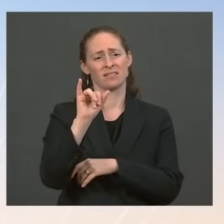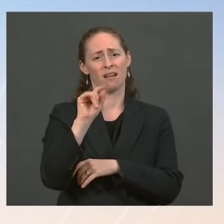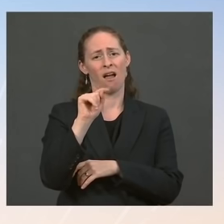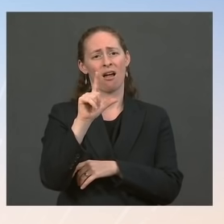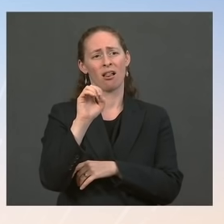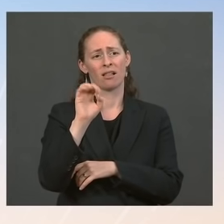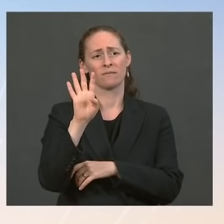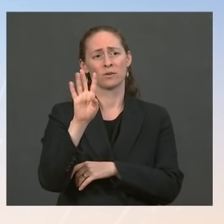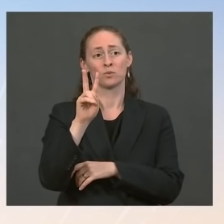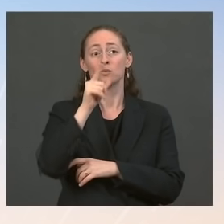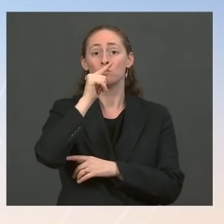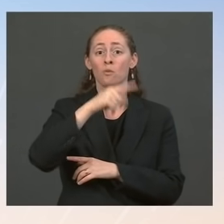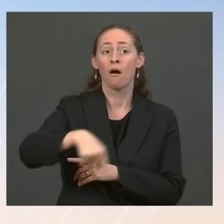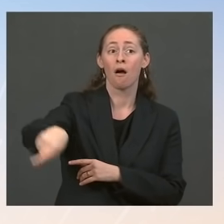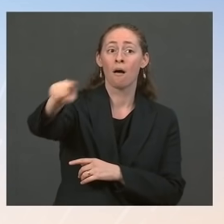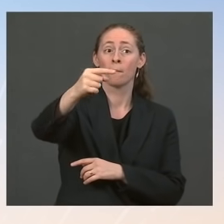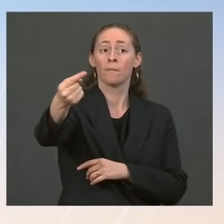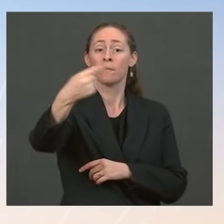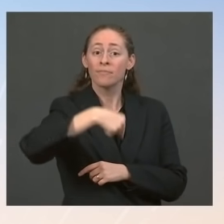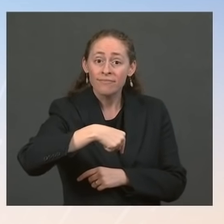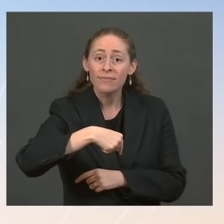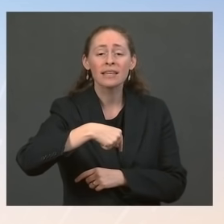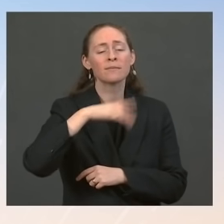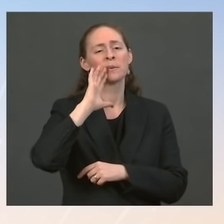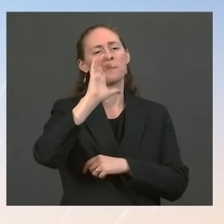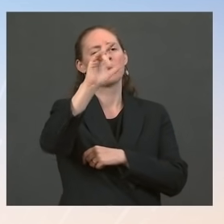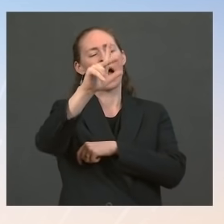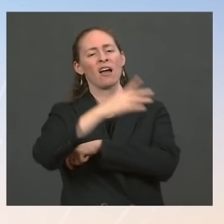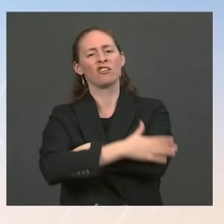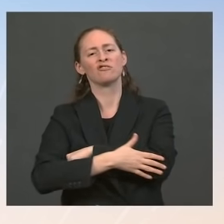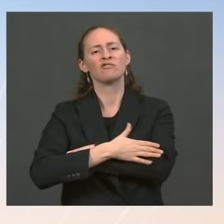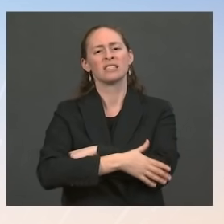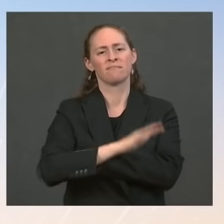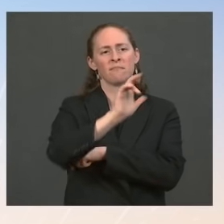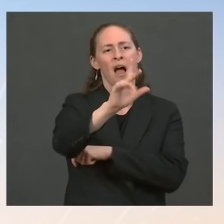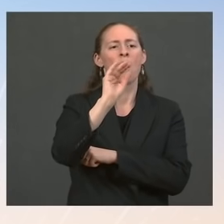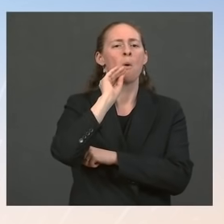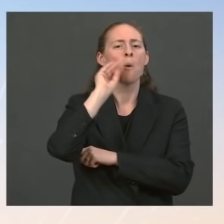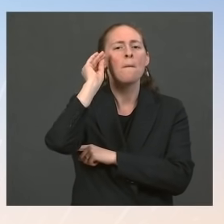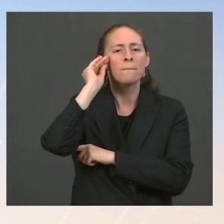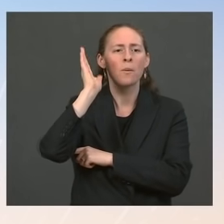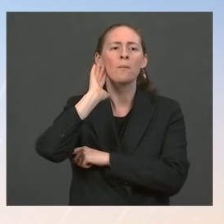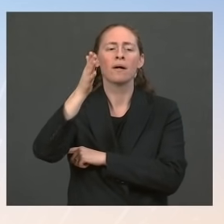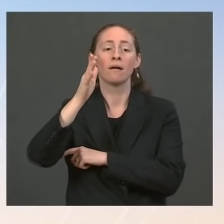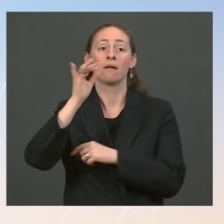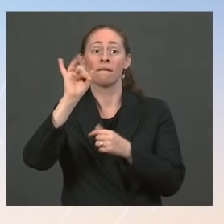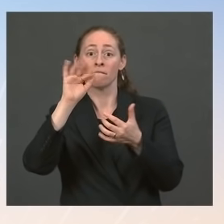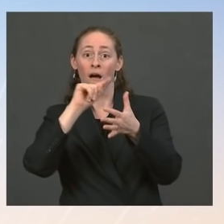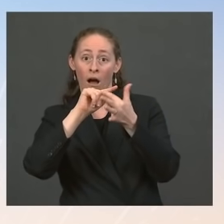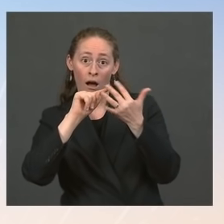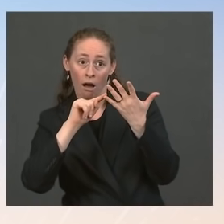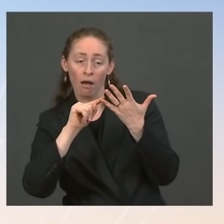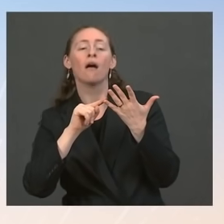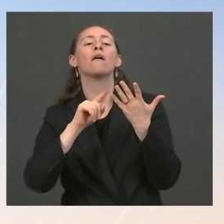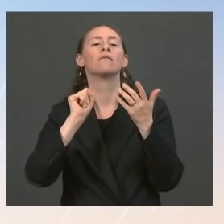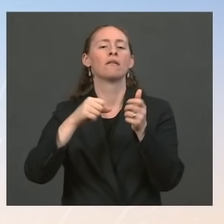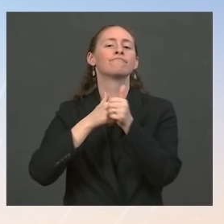And again, individuals who come who do meet any of those criteria go through an immigration process, immigration proceedings.